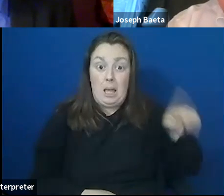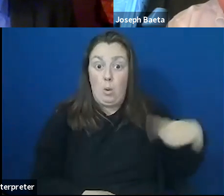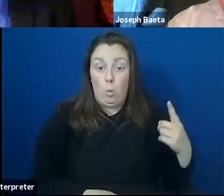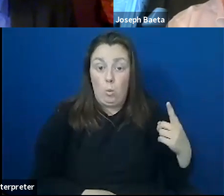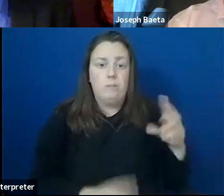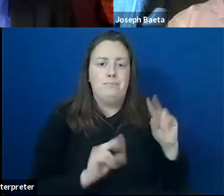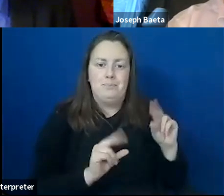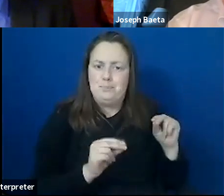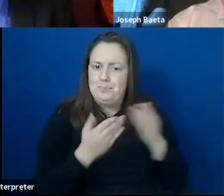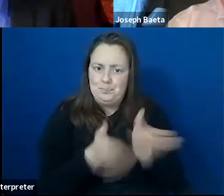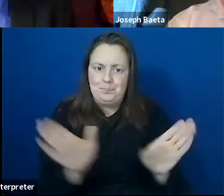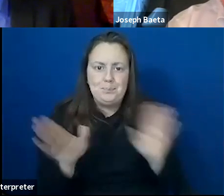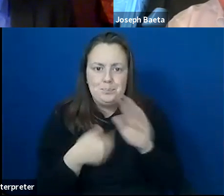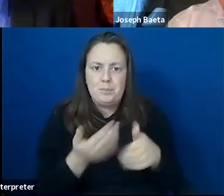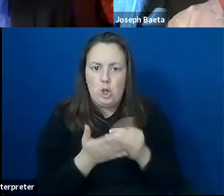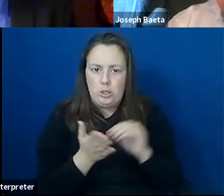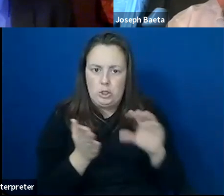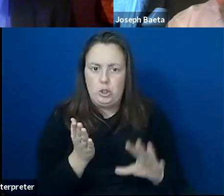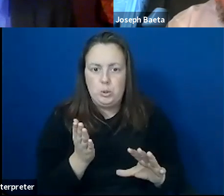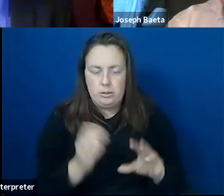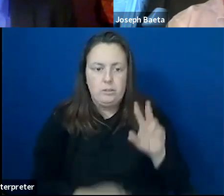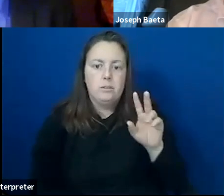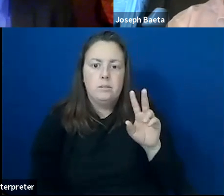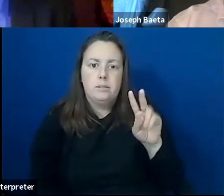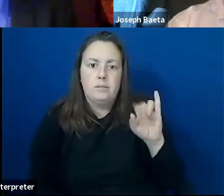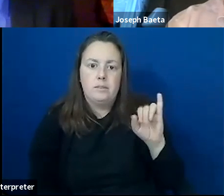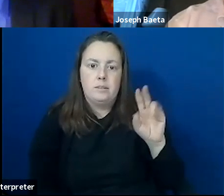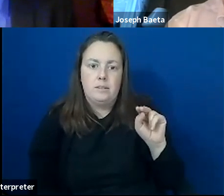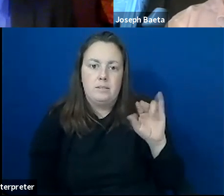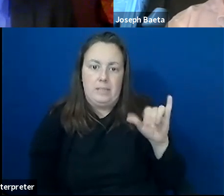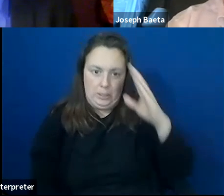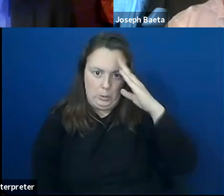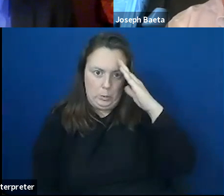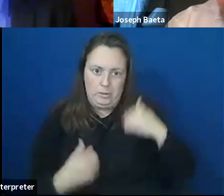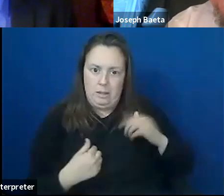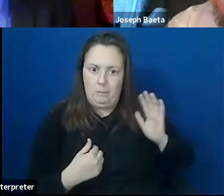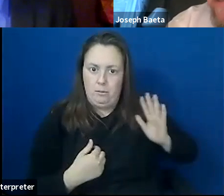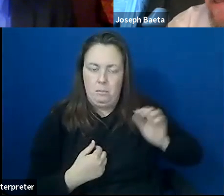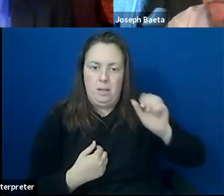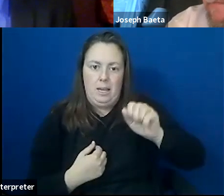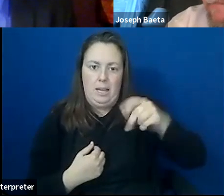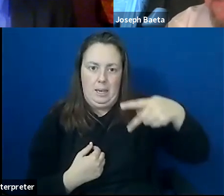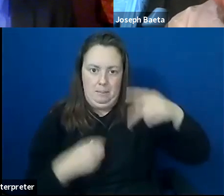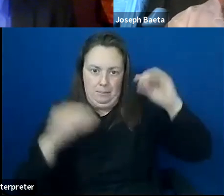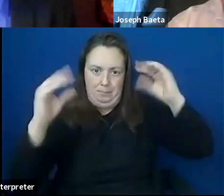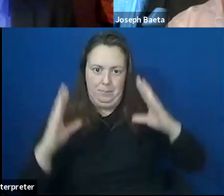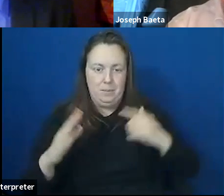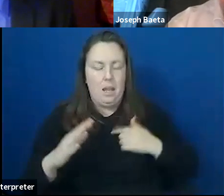Joseph Baeta: Many searcy knows this better than anybody else's i'm a former a PE teacher, I can't wait to open up my business someday.